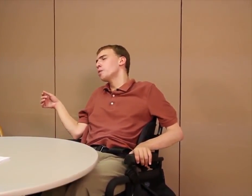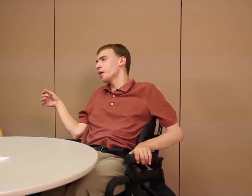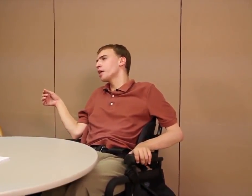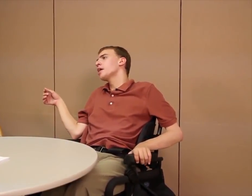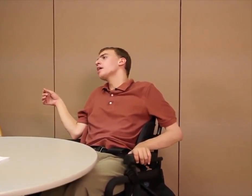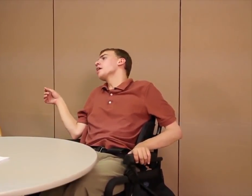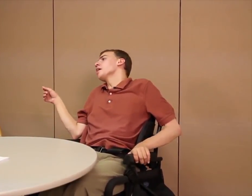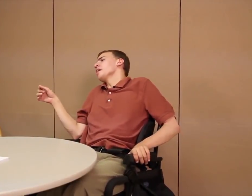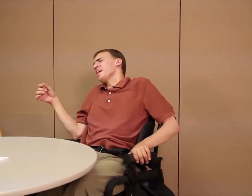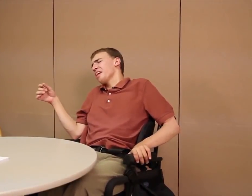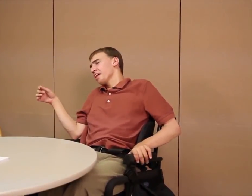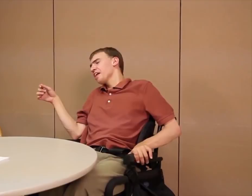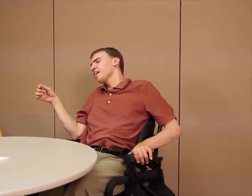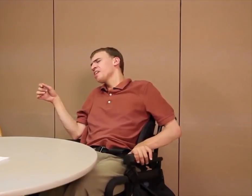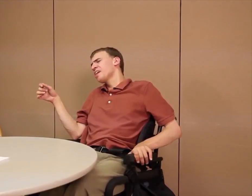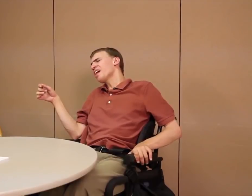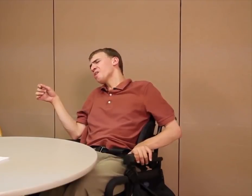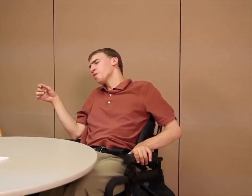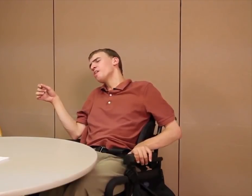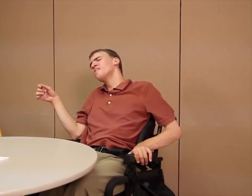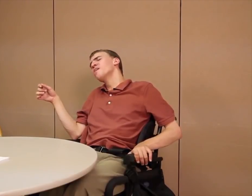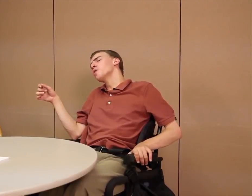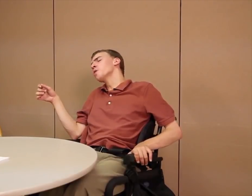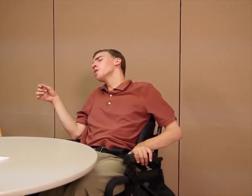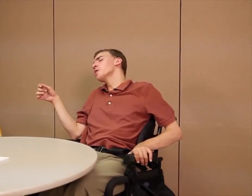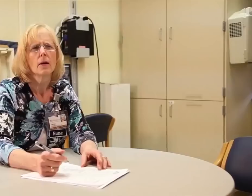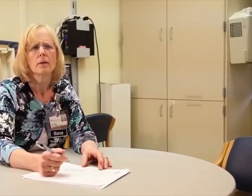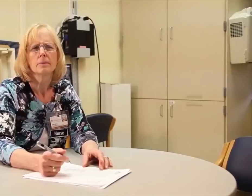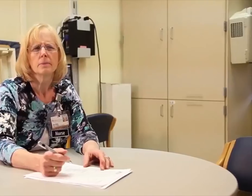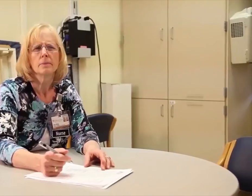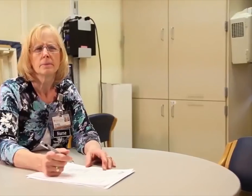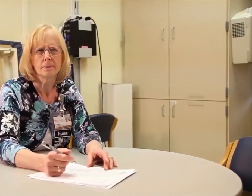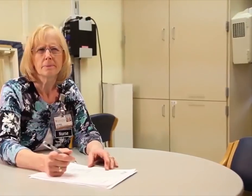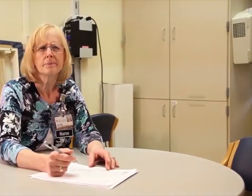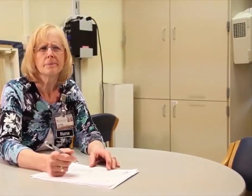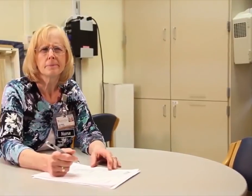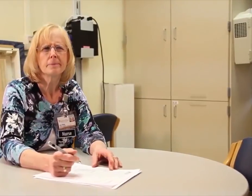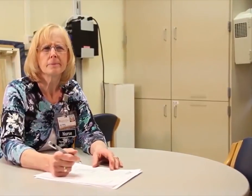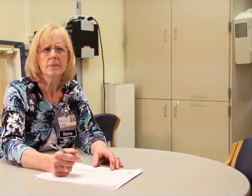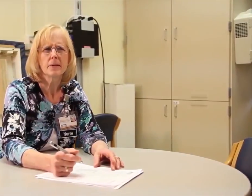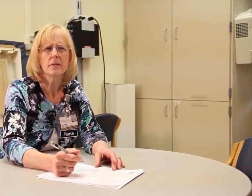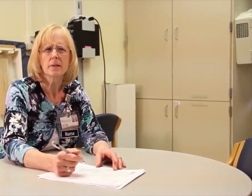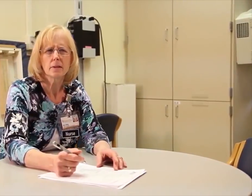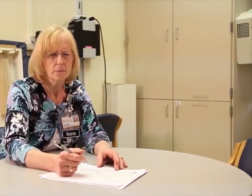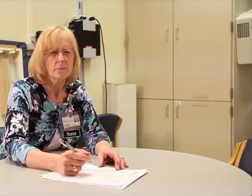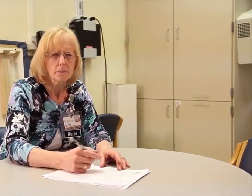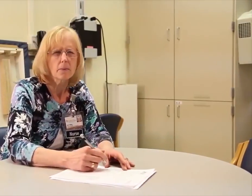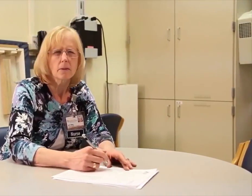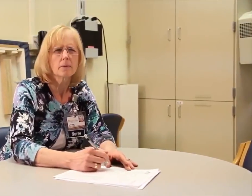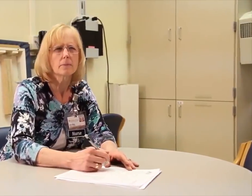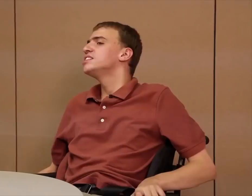know is that normal? Ann: Mhmm...